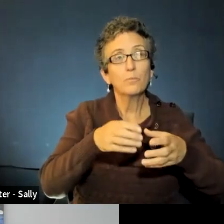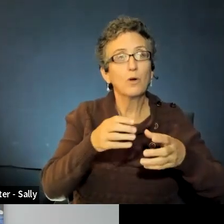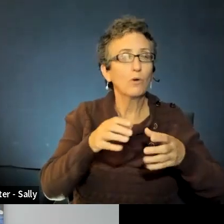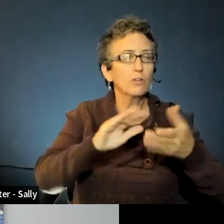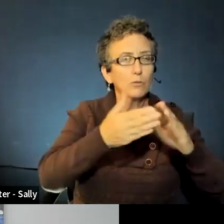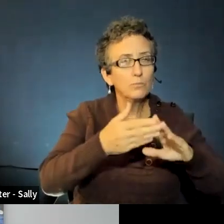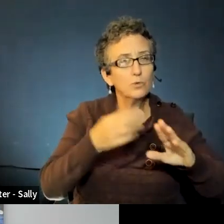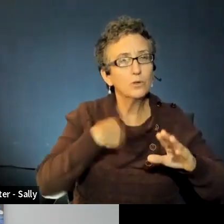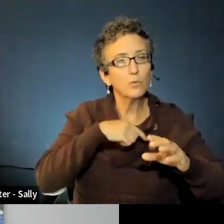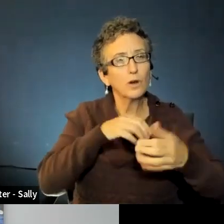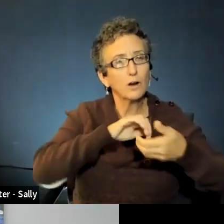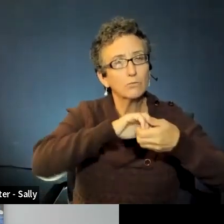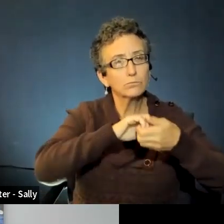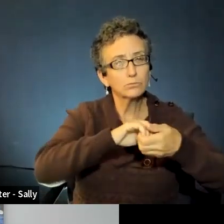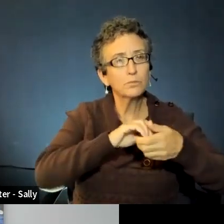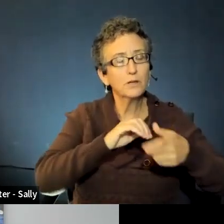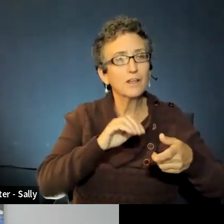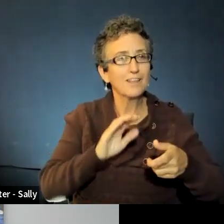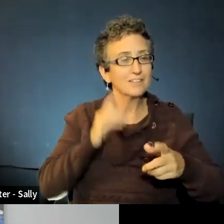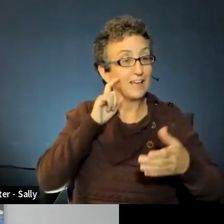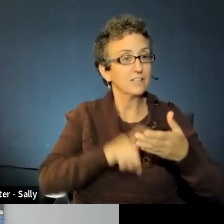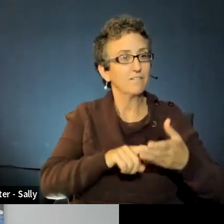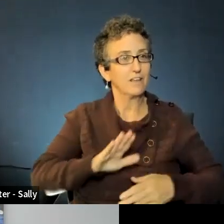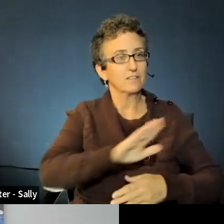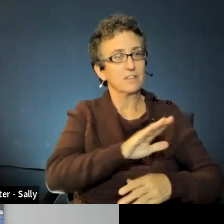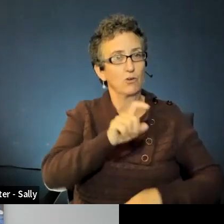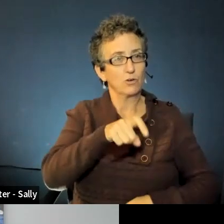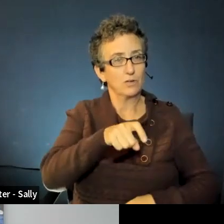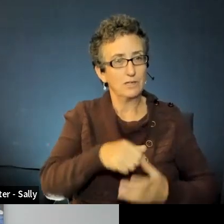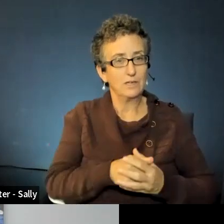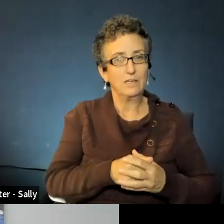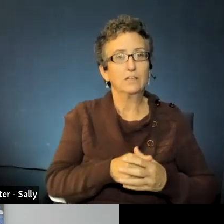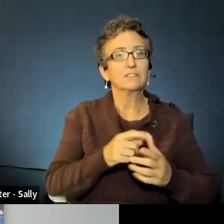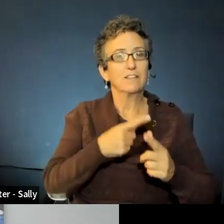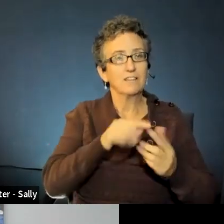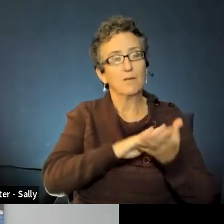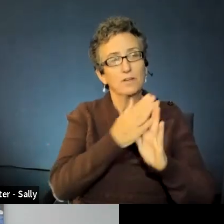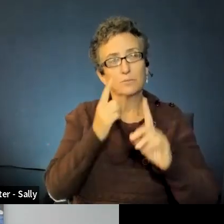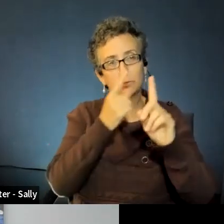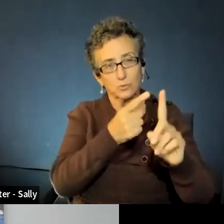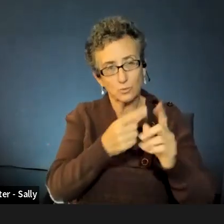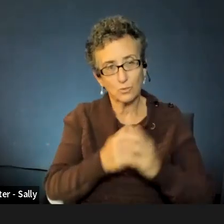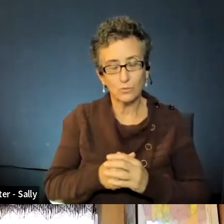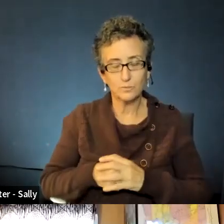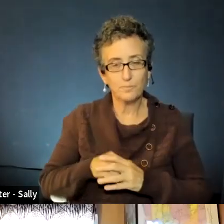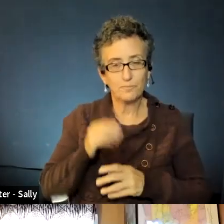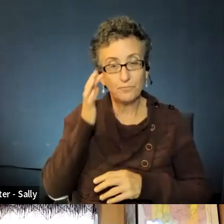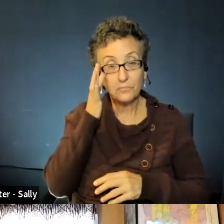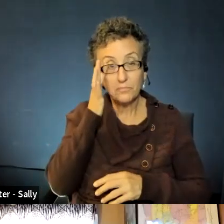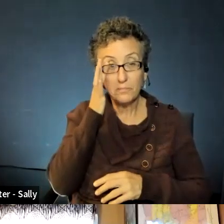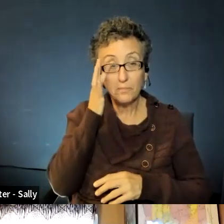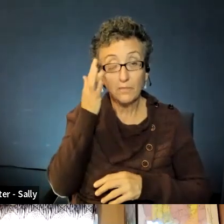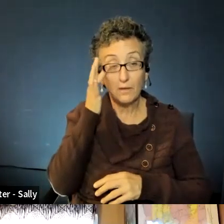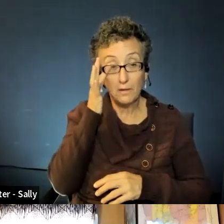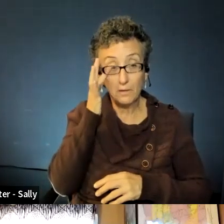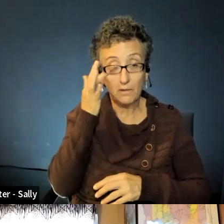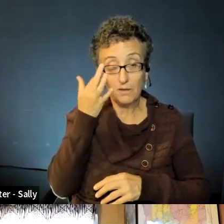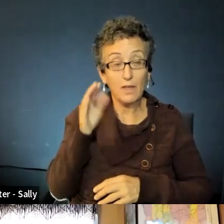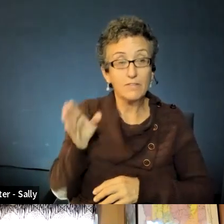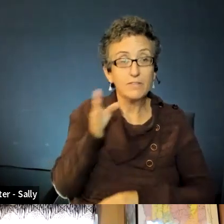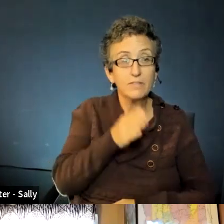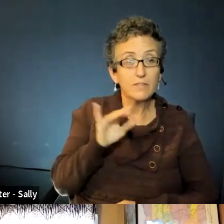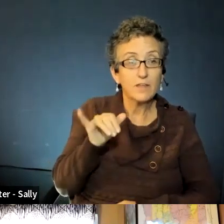That is a great question. Because it was really kind of neat. During COVID, I think it depends, I guess on what the group is, really. But when we revamp the peer support group and to the disability connection, I think that I always say it is our starting group to bring people in, and kind of have a good time. Then that leads into more goals. Like with the advocacy group, there were more people that had already started group goals, and that maybe was there goals, they came together